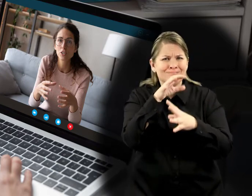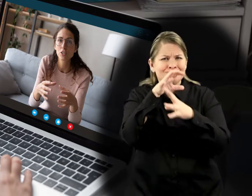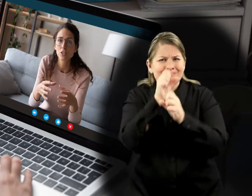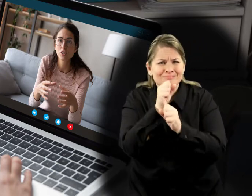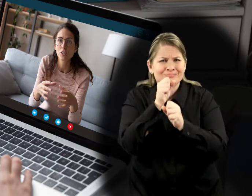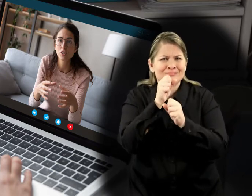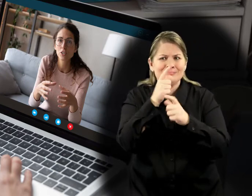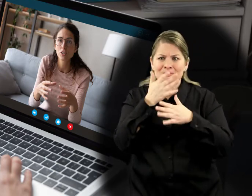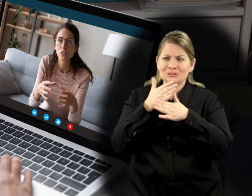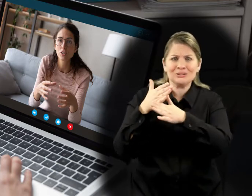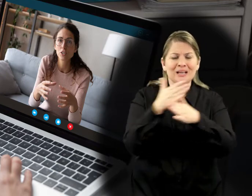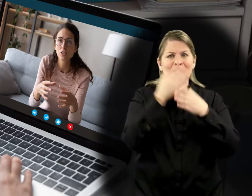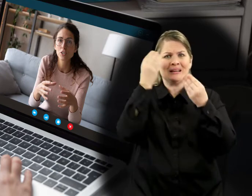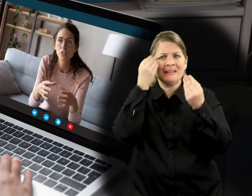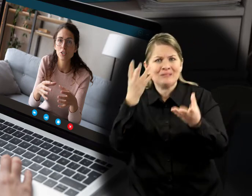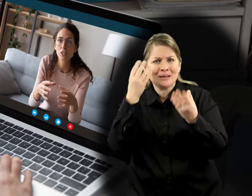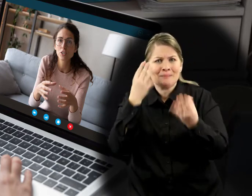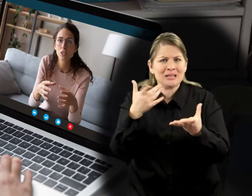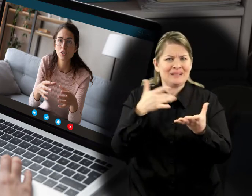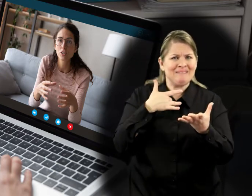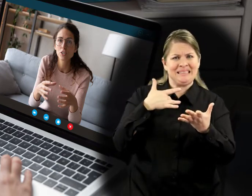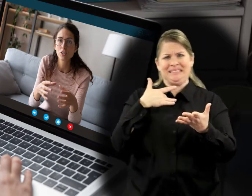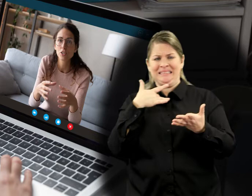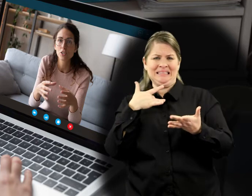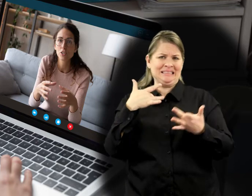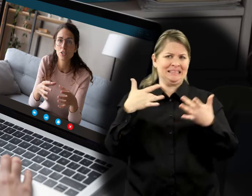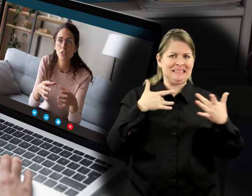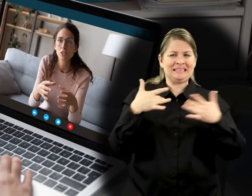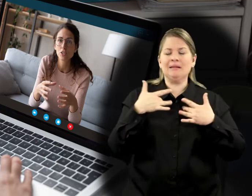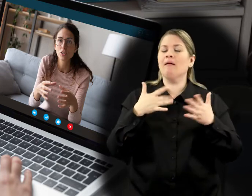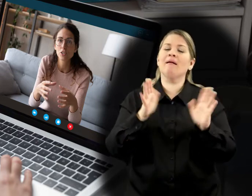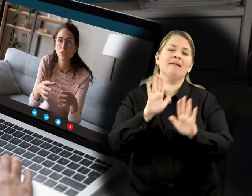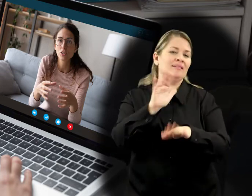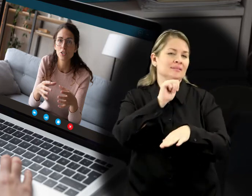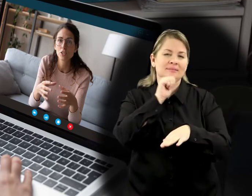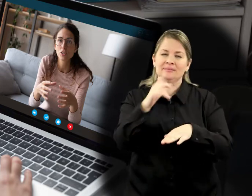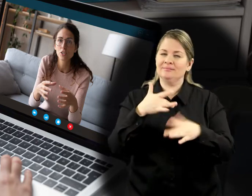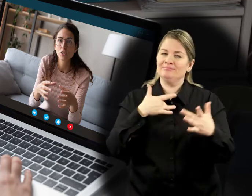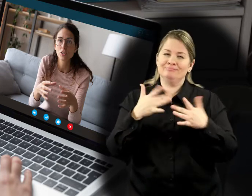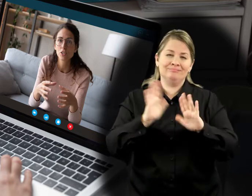You can be assured that all certified, qualified interpreters follow a strict code of ethics